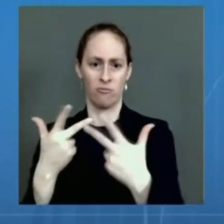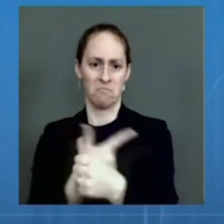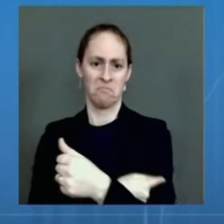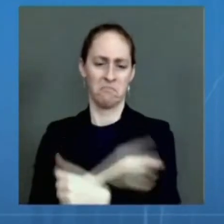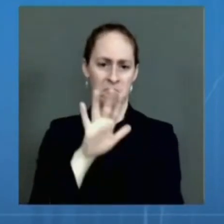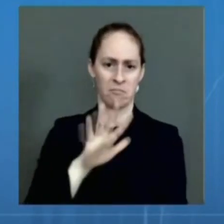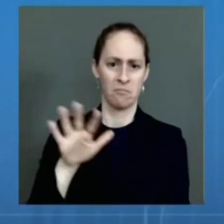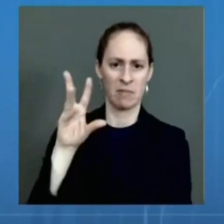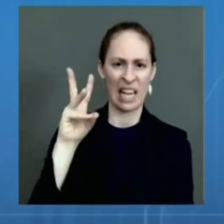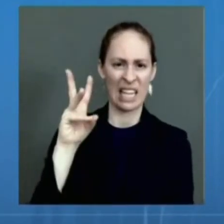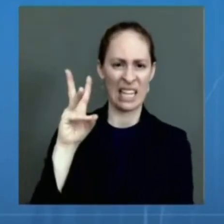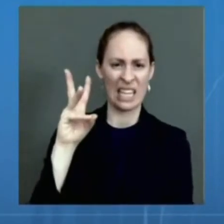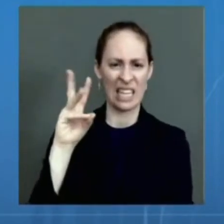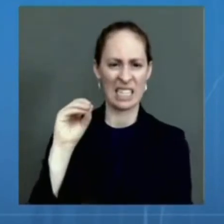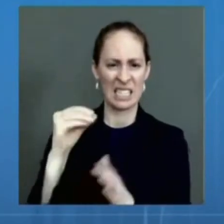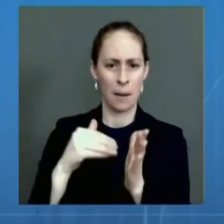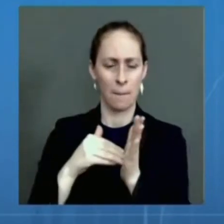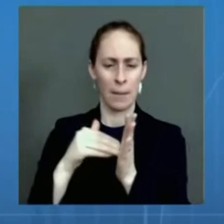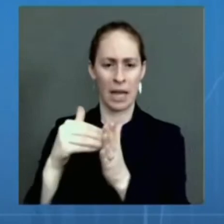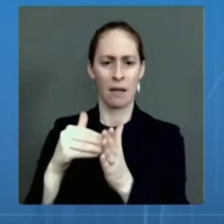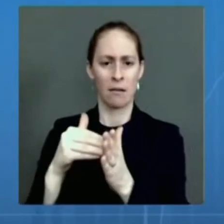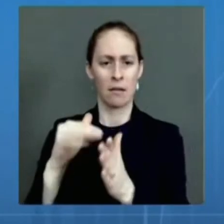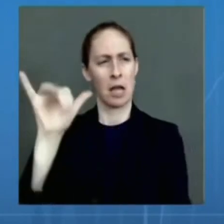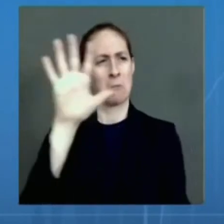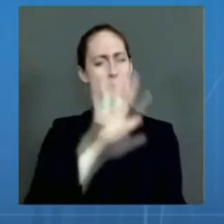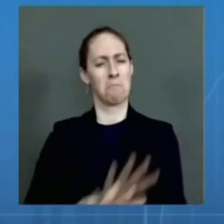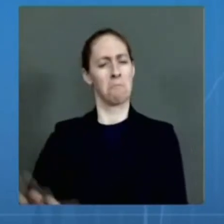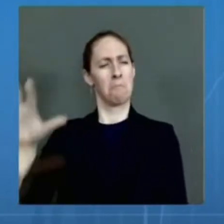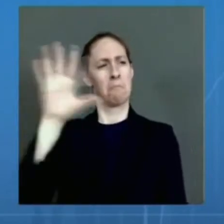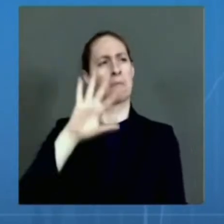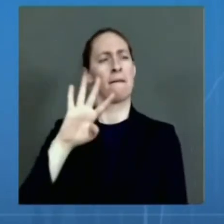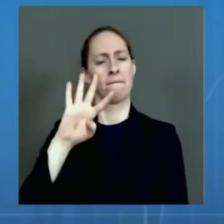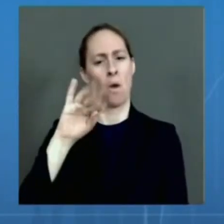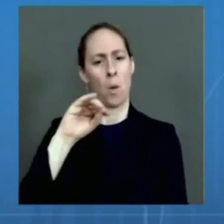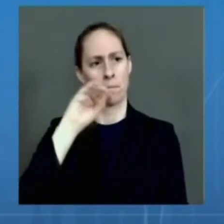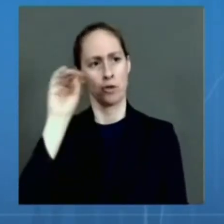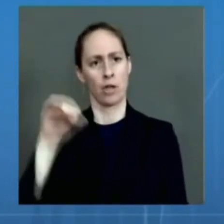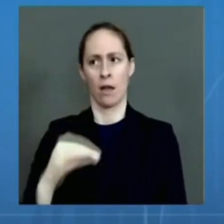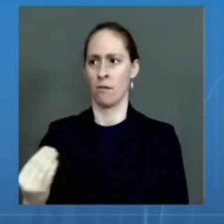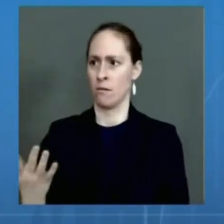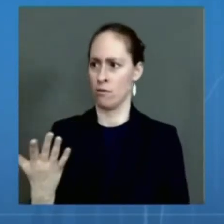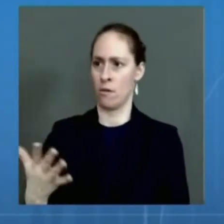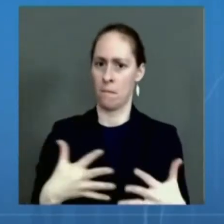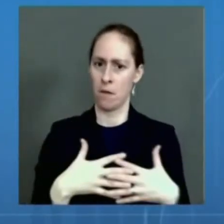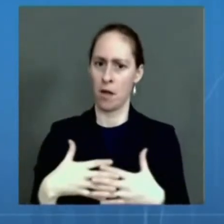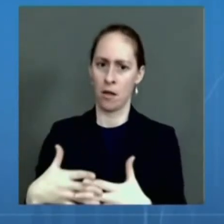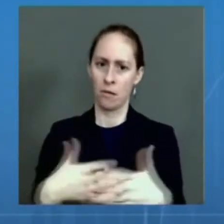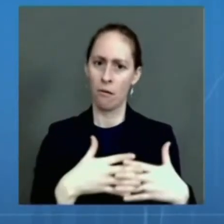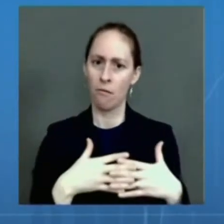BOOSTED ABOUT 60 MILLION AMERICANS. THAT'S ABOUT 40% 4-0% OF THE